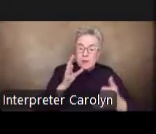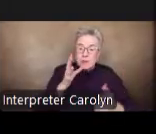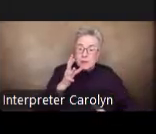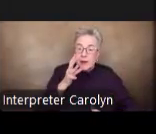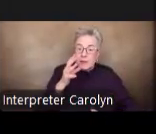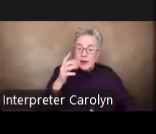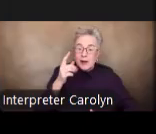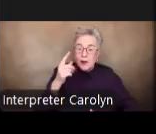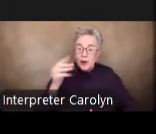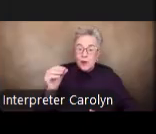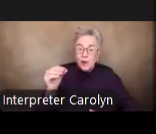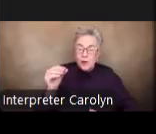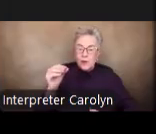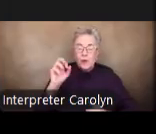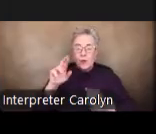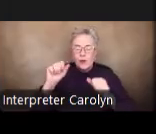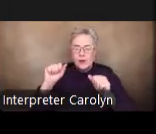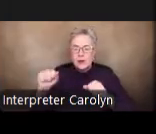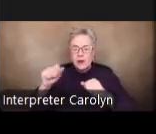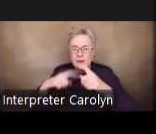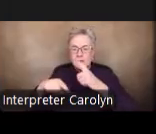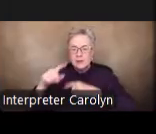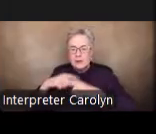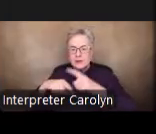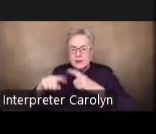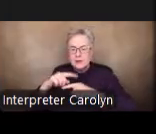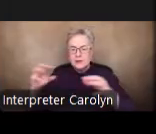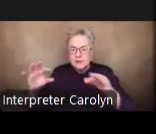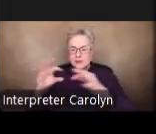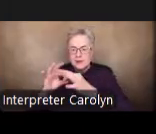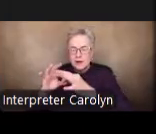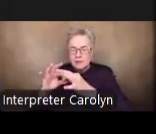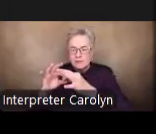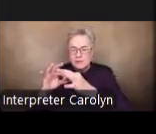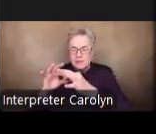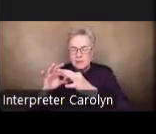two sign combinations serve as the roof deck. Those individual